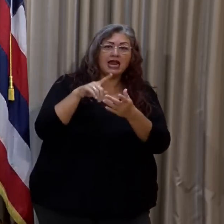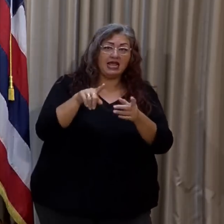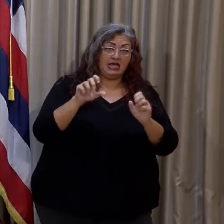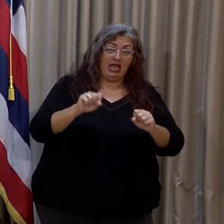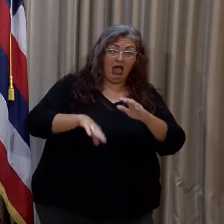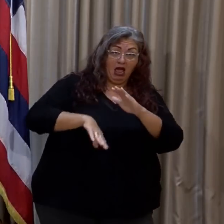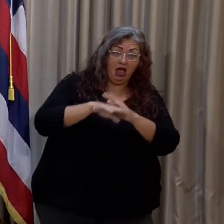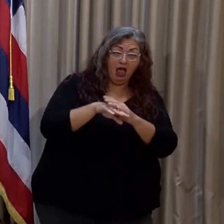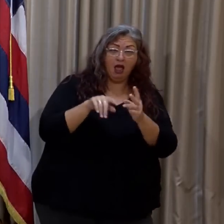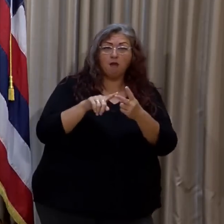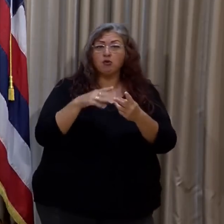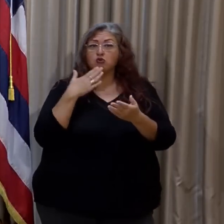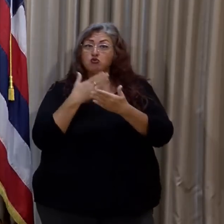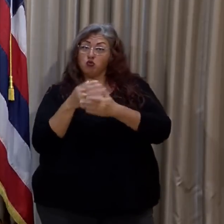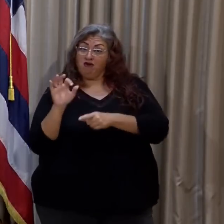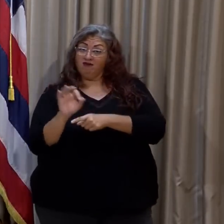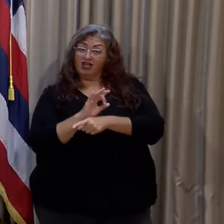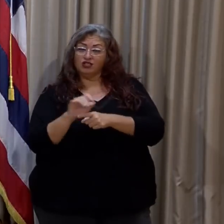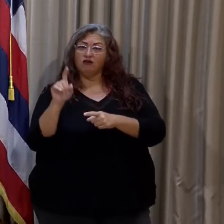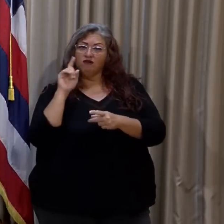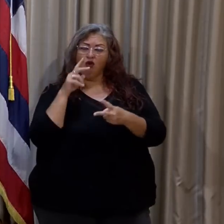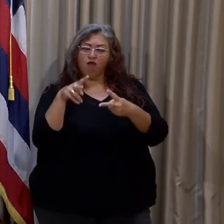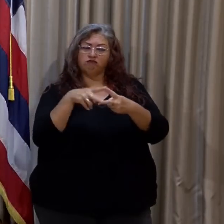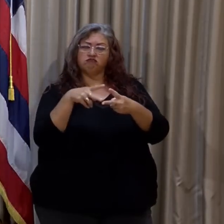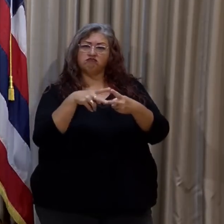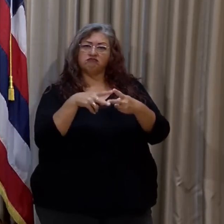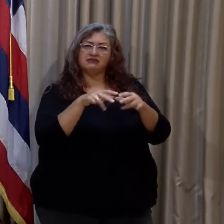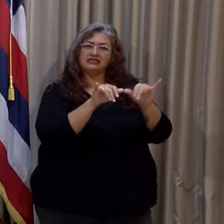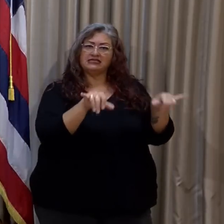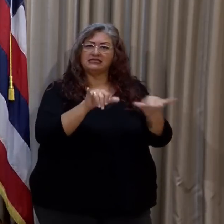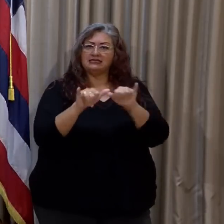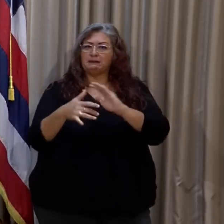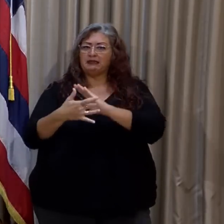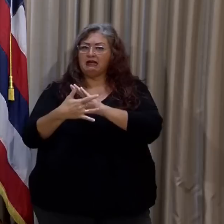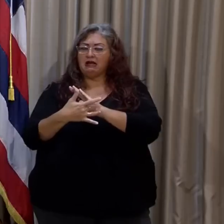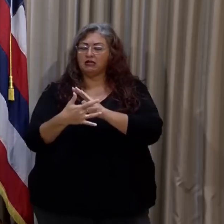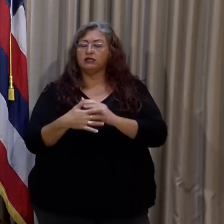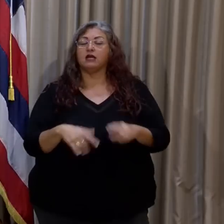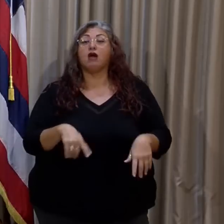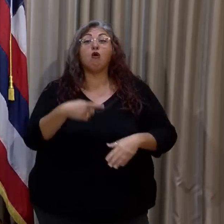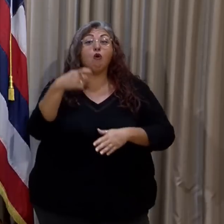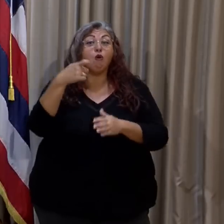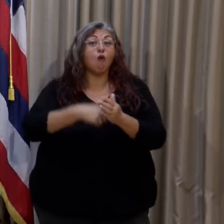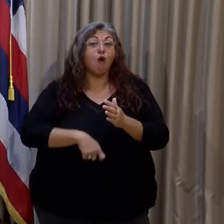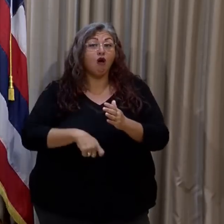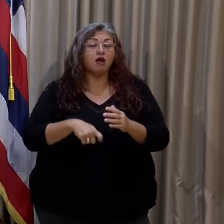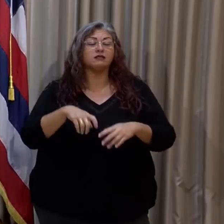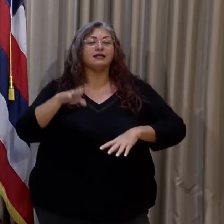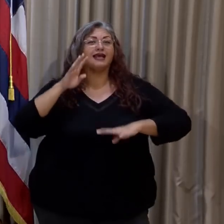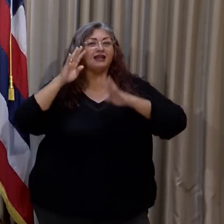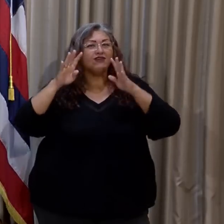THE SYSTEM WORKS IN REAL TIME. WE WILL STUDY THE CAPABILITY AND FUNCTIONALITY OF BOTH THE THERMAL SCREENING, AND FACIAL